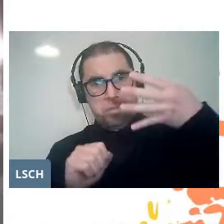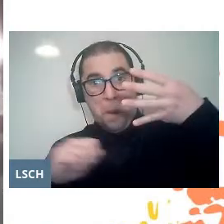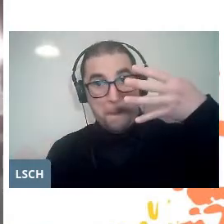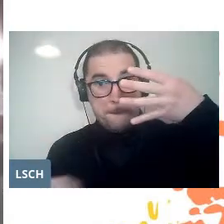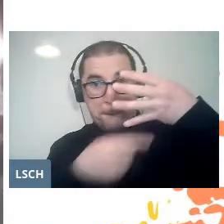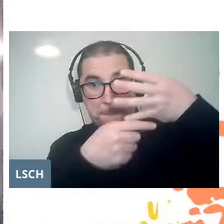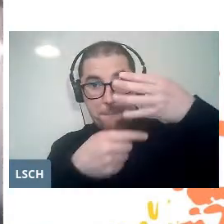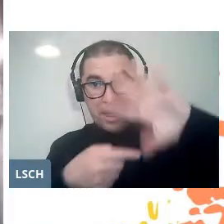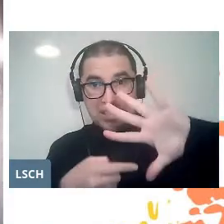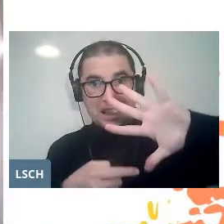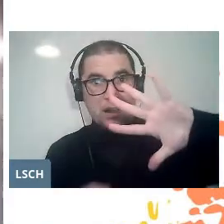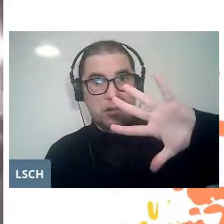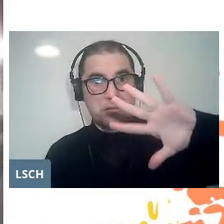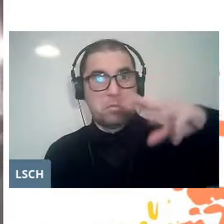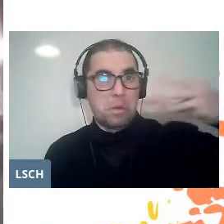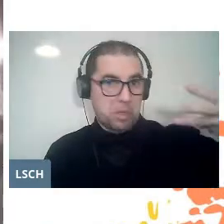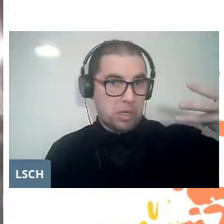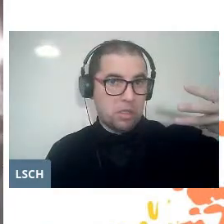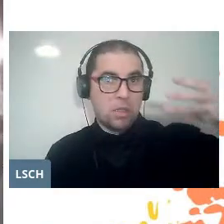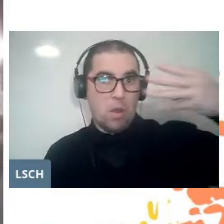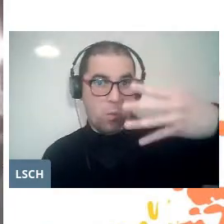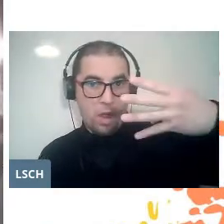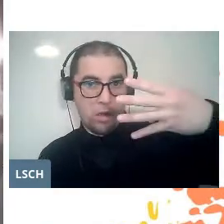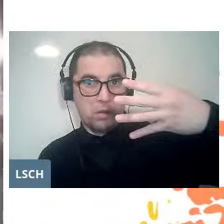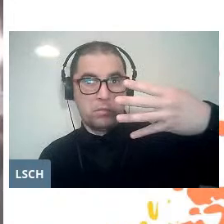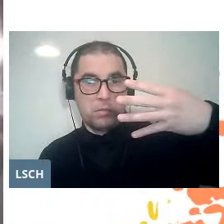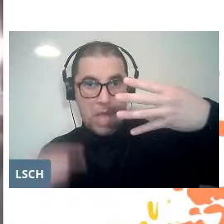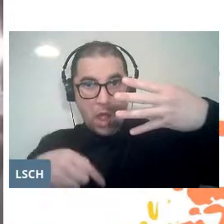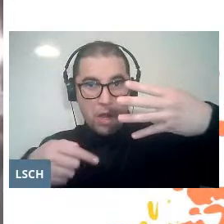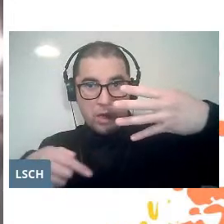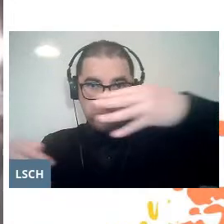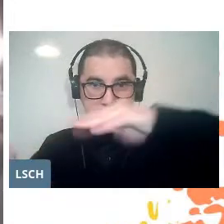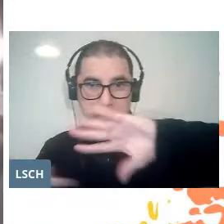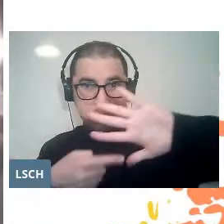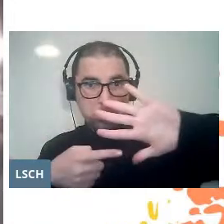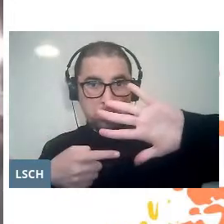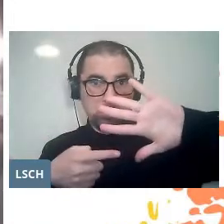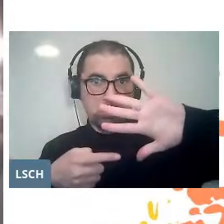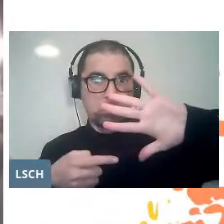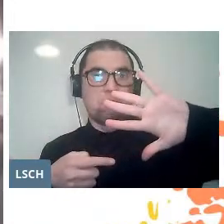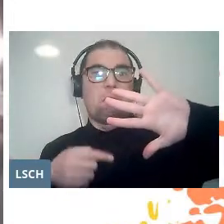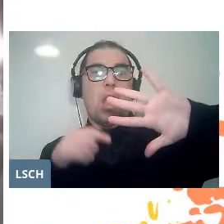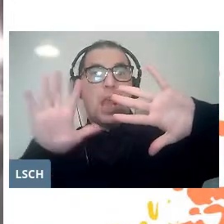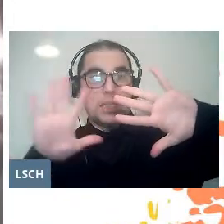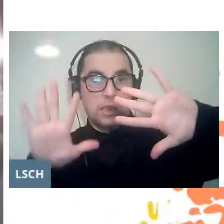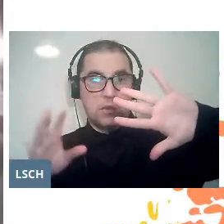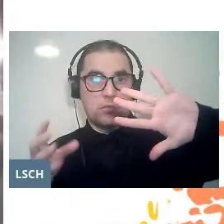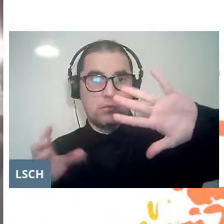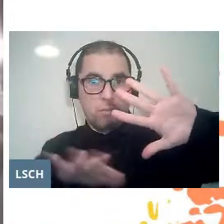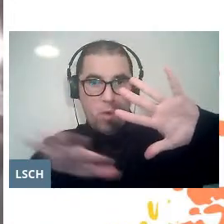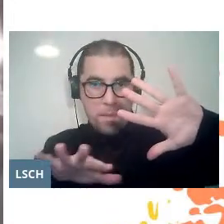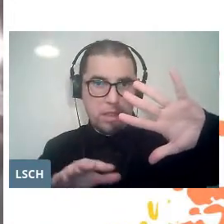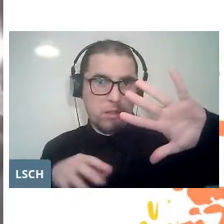We have spoken of three, of four, we are already talking about five movements. That is, there is undoubtedly a development,